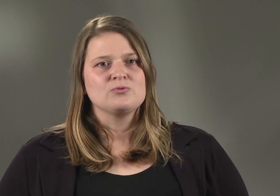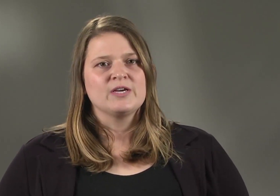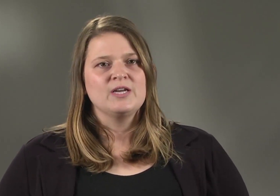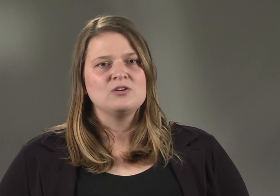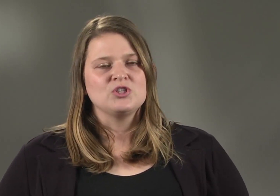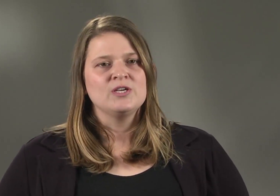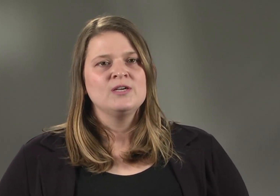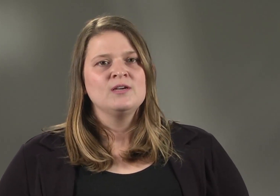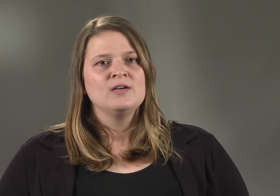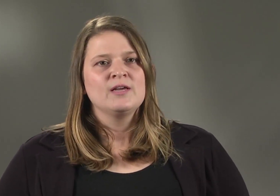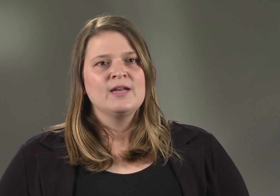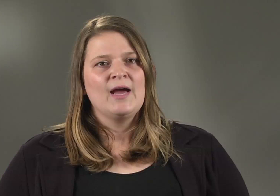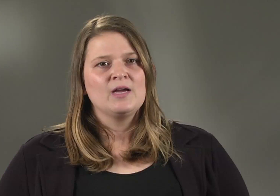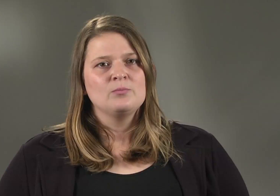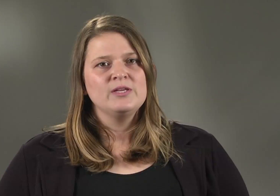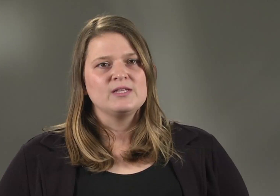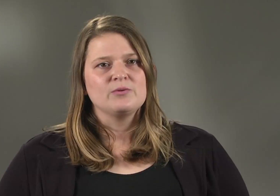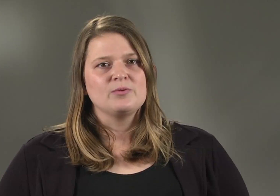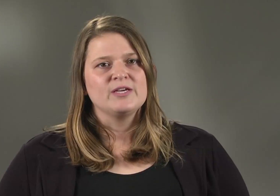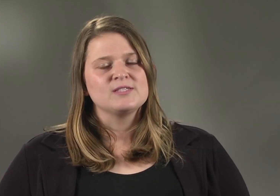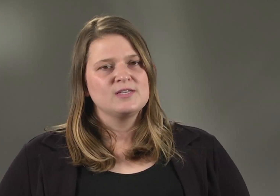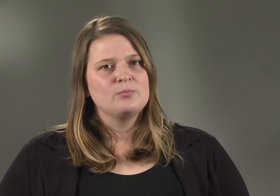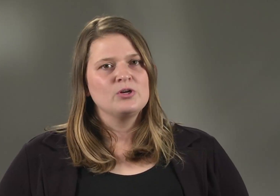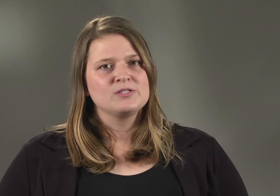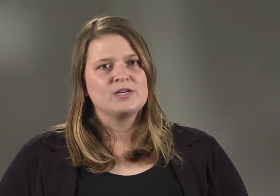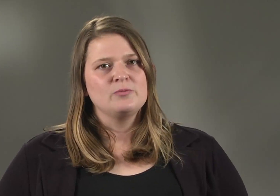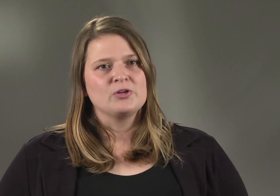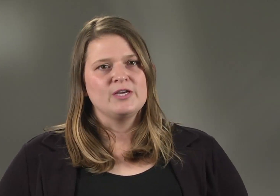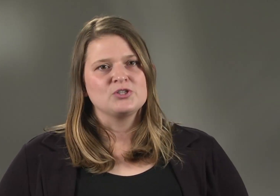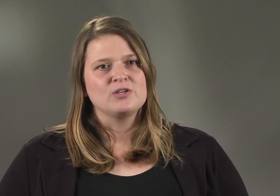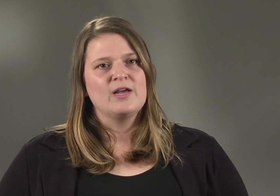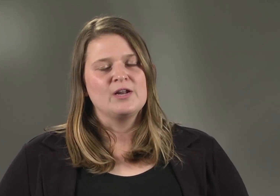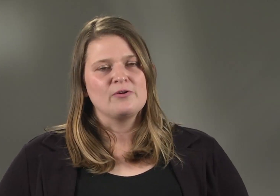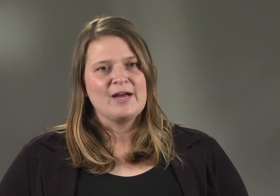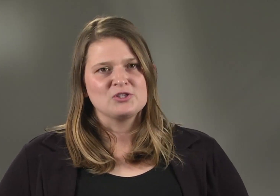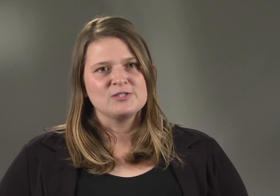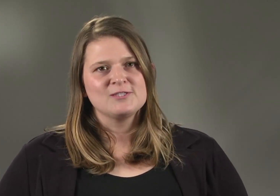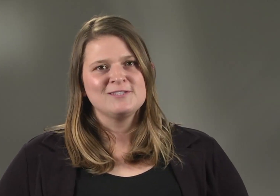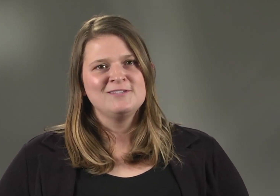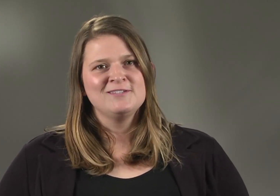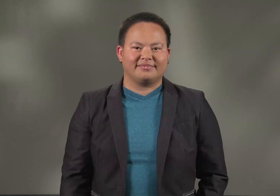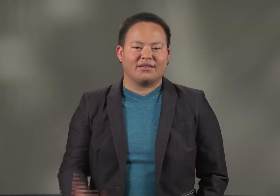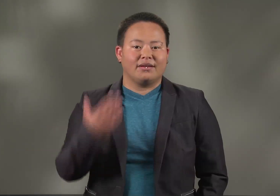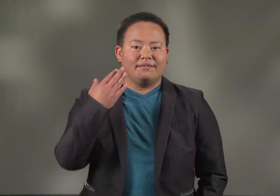through technology cannot completely replace in-person communication and interactions.